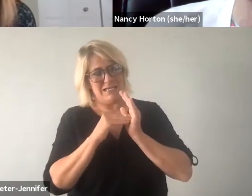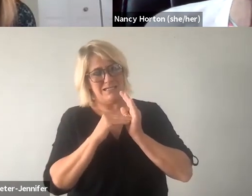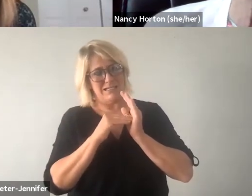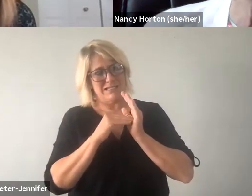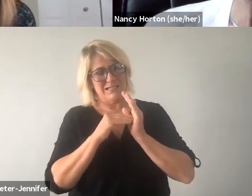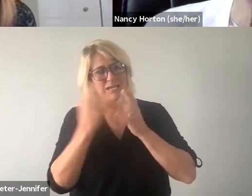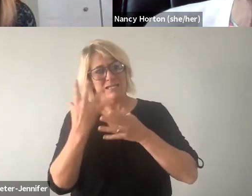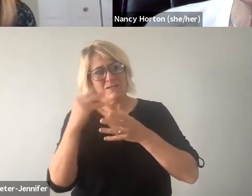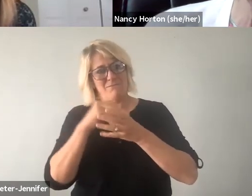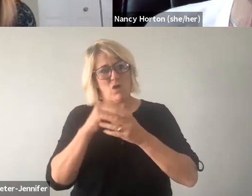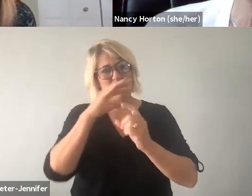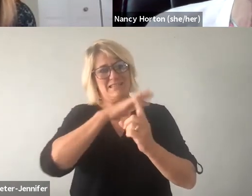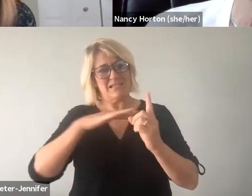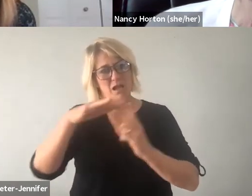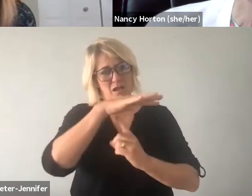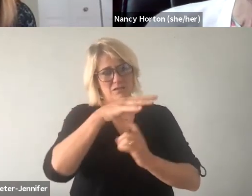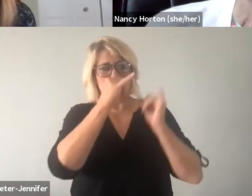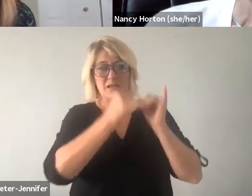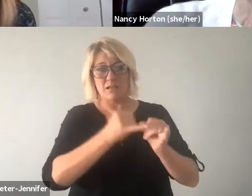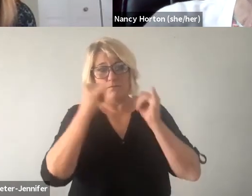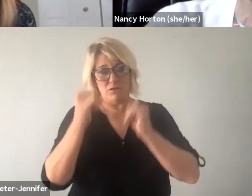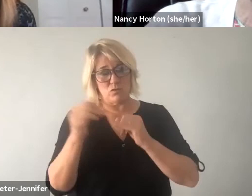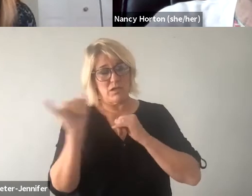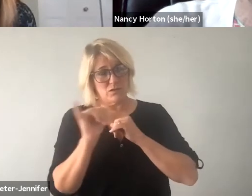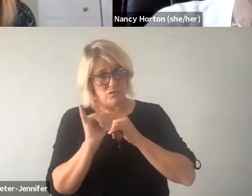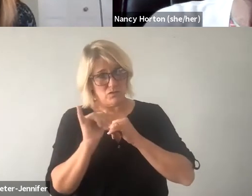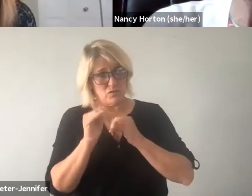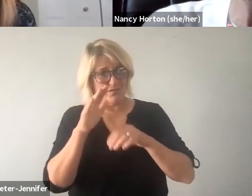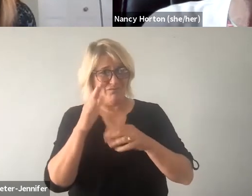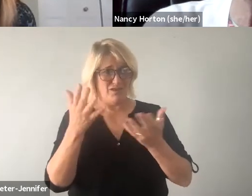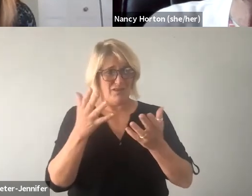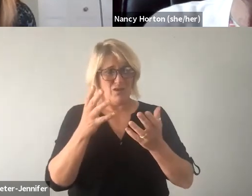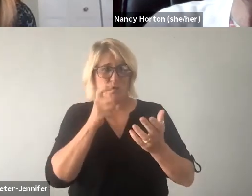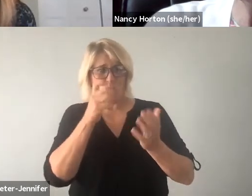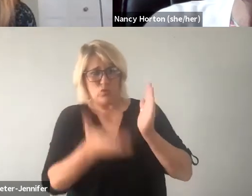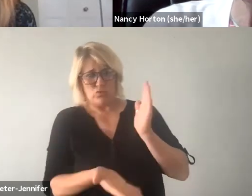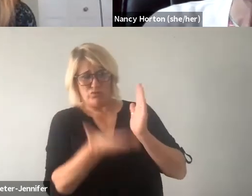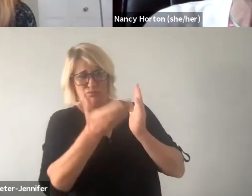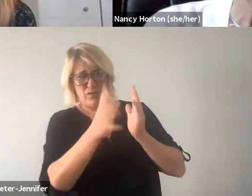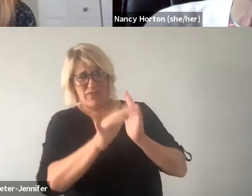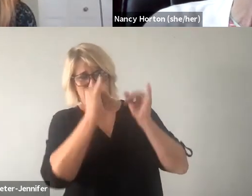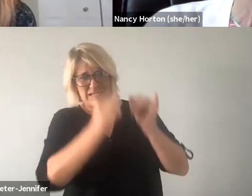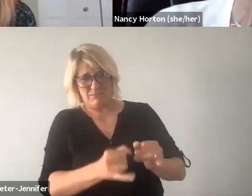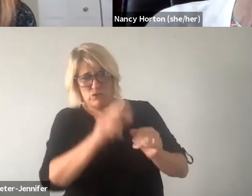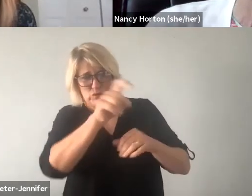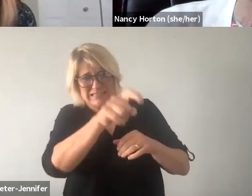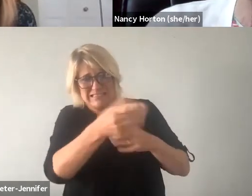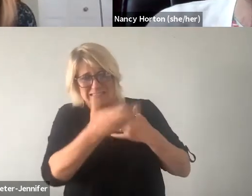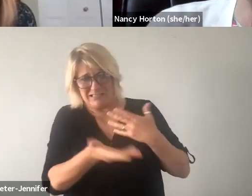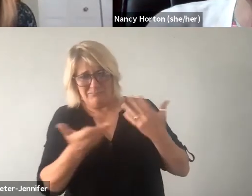» Nancy: Well, we did touch a bit on auxiliary aids and services a bit earlier. Again, put it in context,